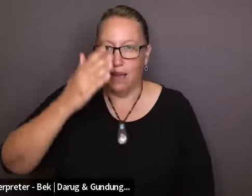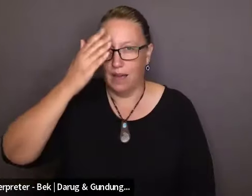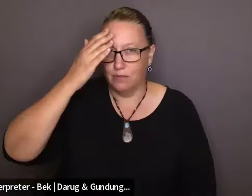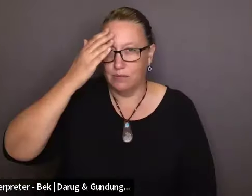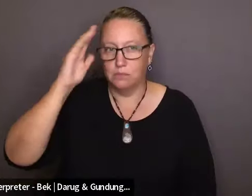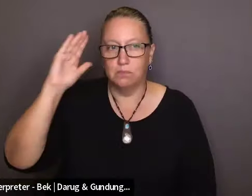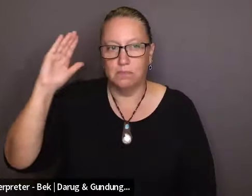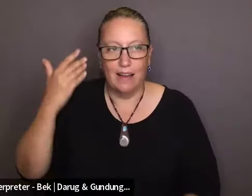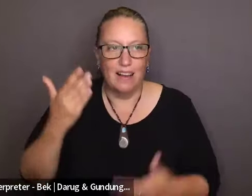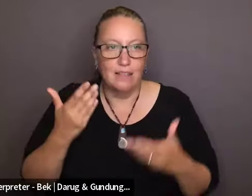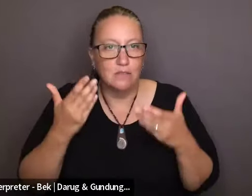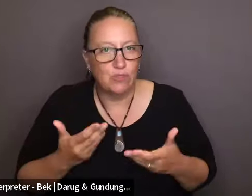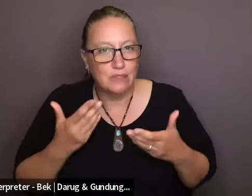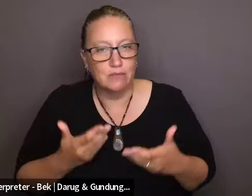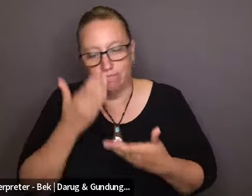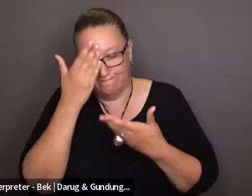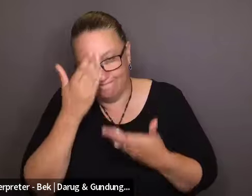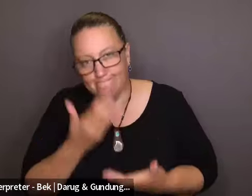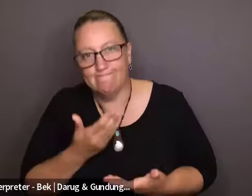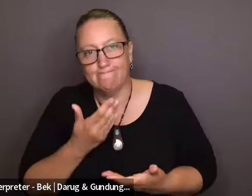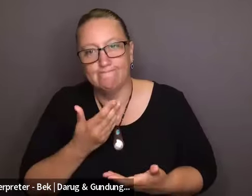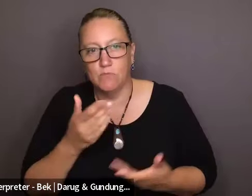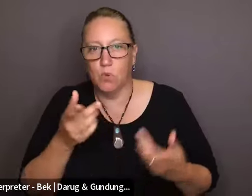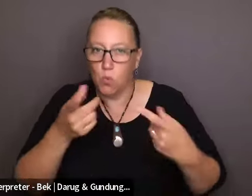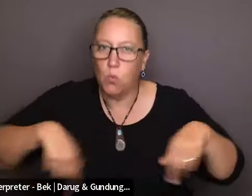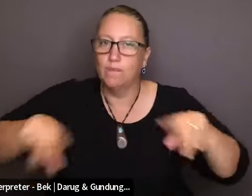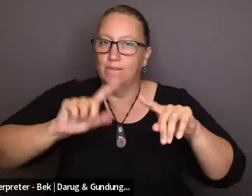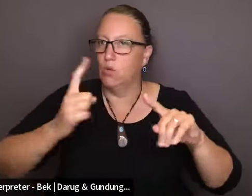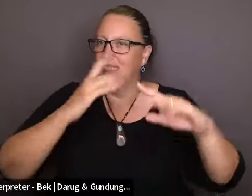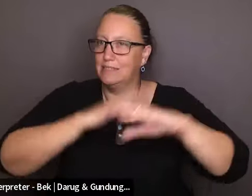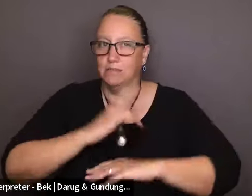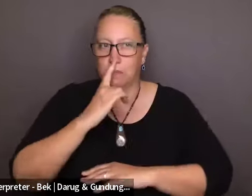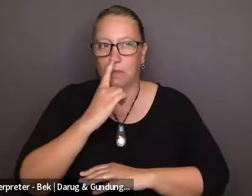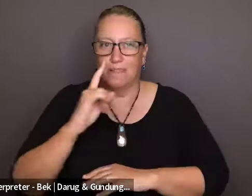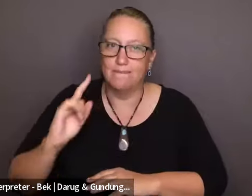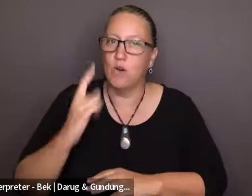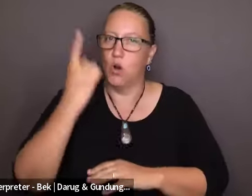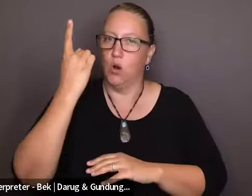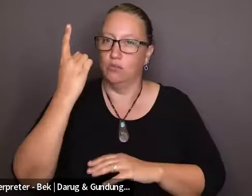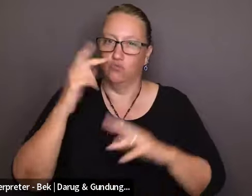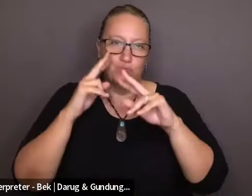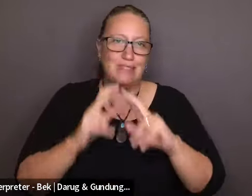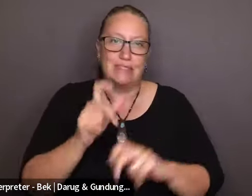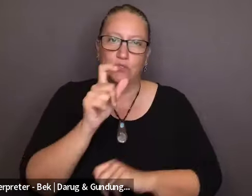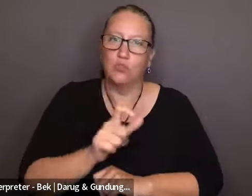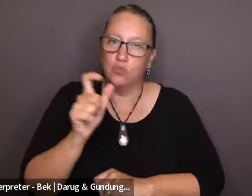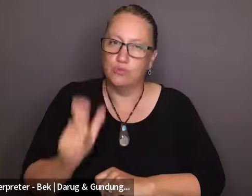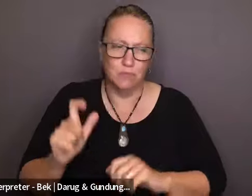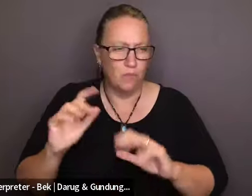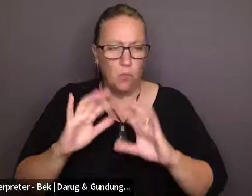know this land was never ceded . We honour elders past and present and recognise First Nations people as the world's